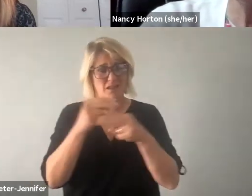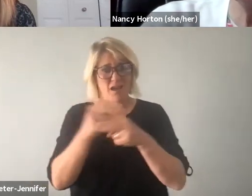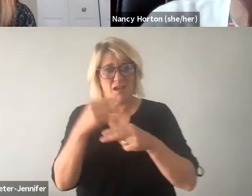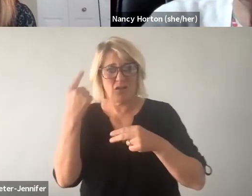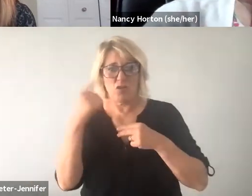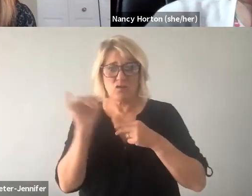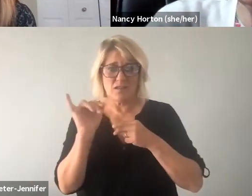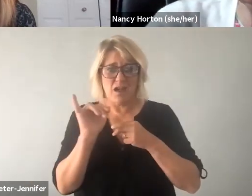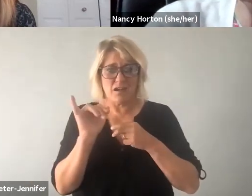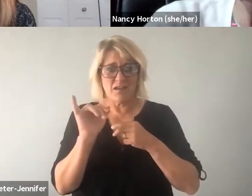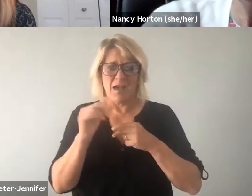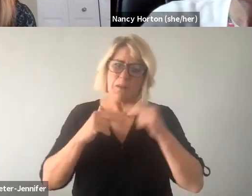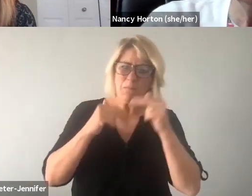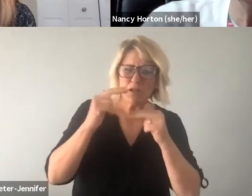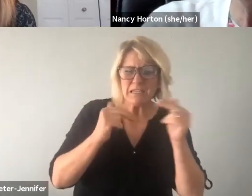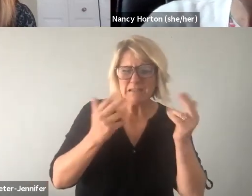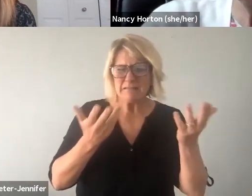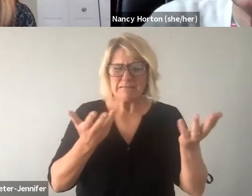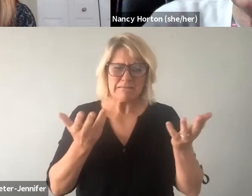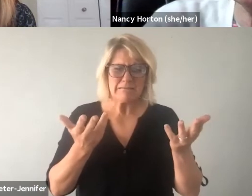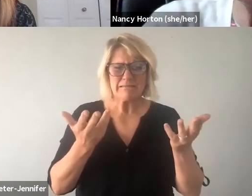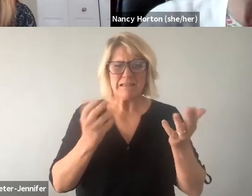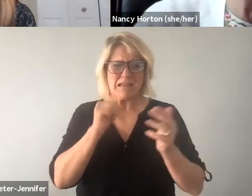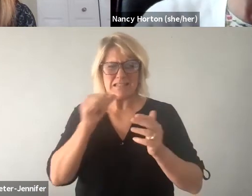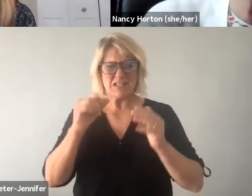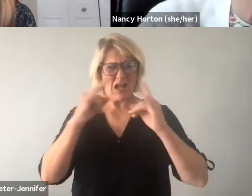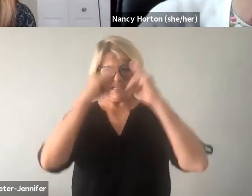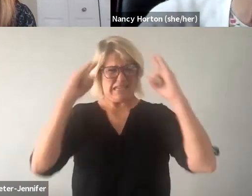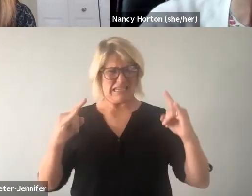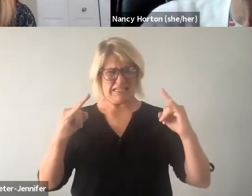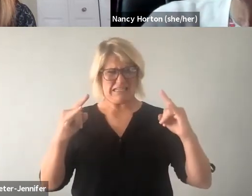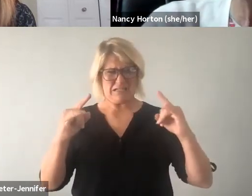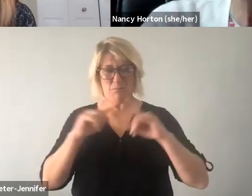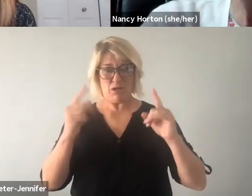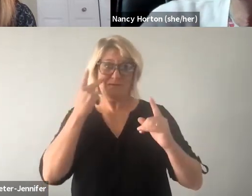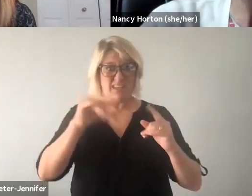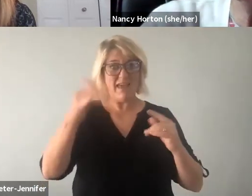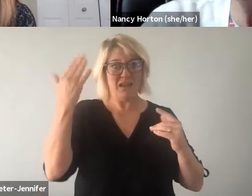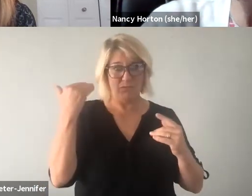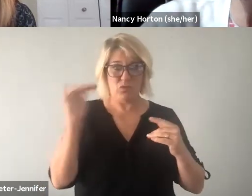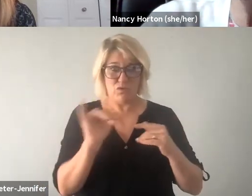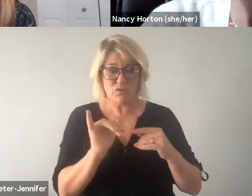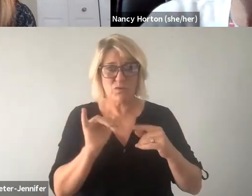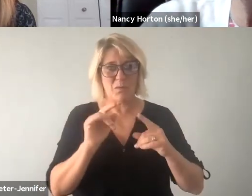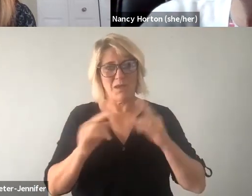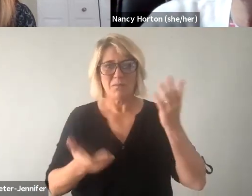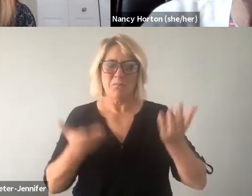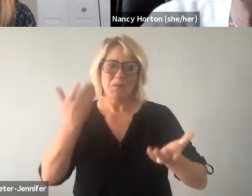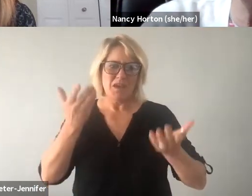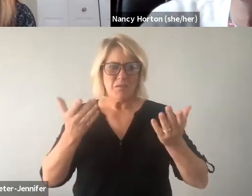and sax nation sites in temporary places like this image on this slide that looks like -- it's a building.